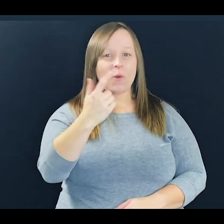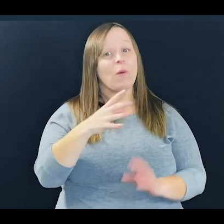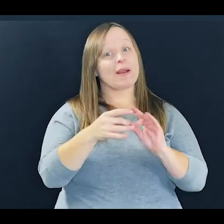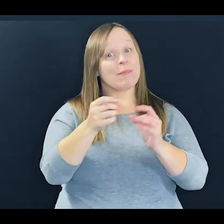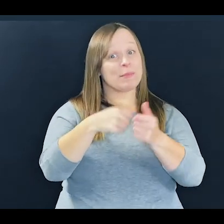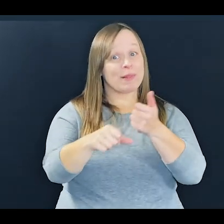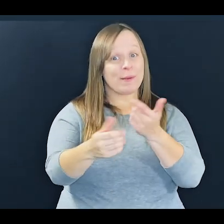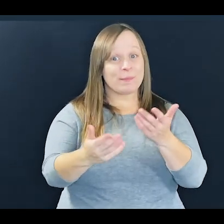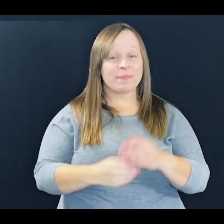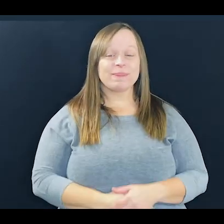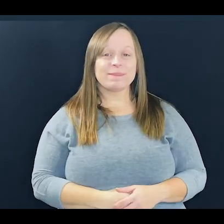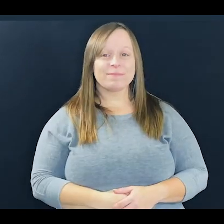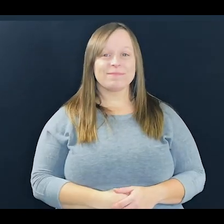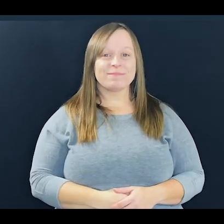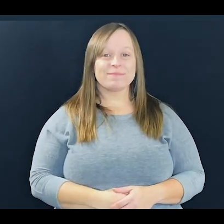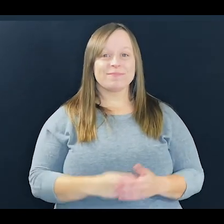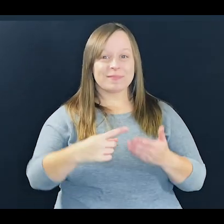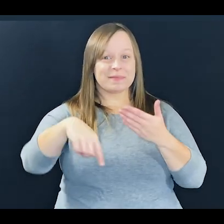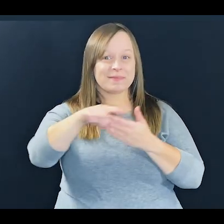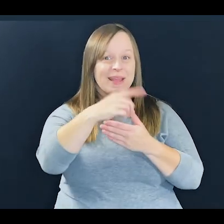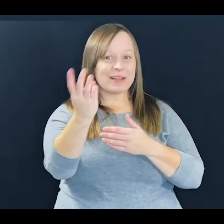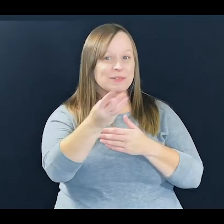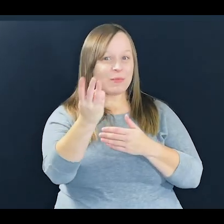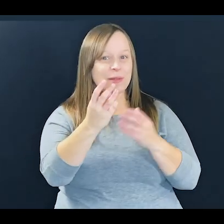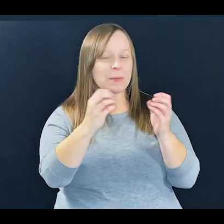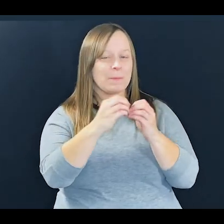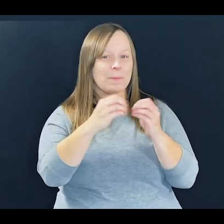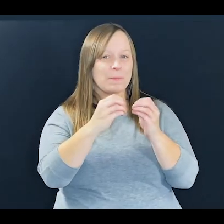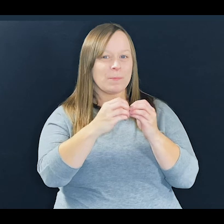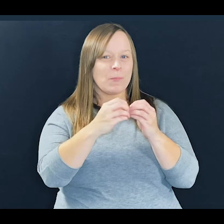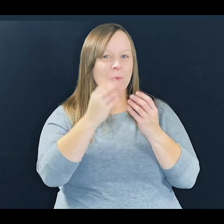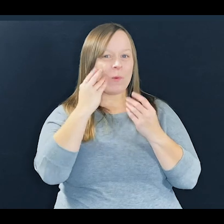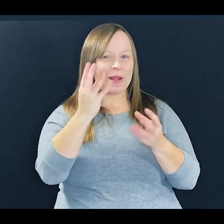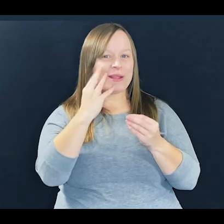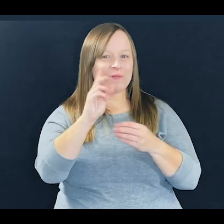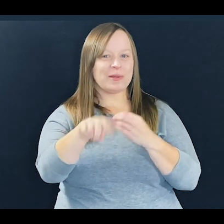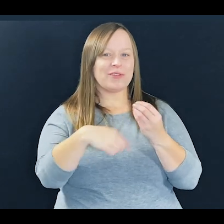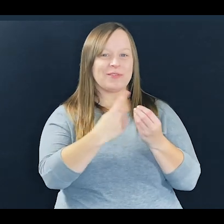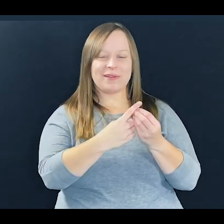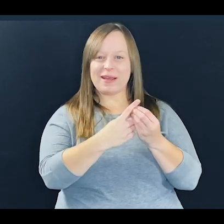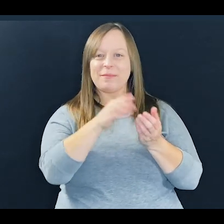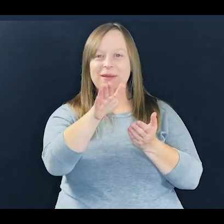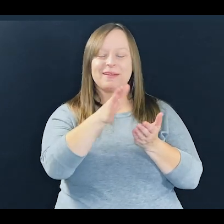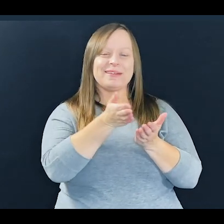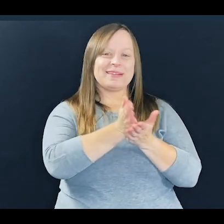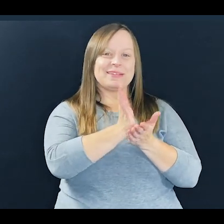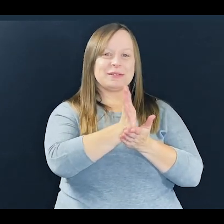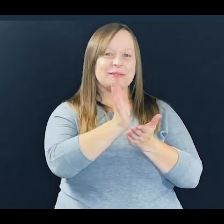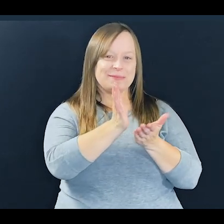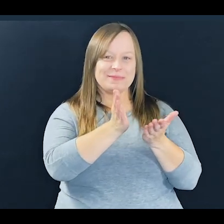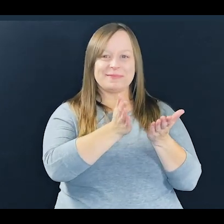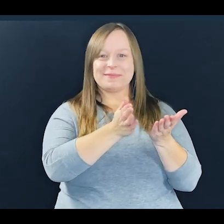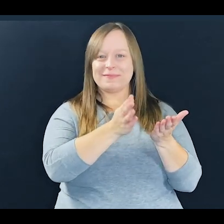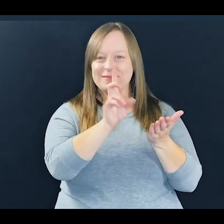or comment below. Tune in next Wednesday where we'll bring you more information on disability rights